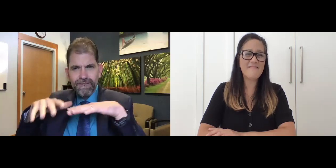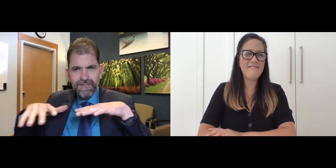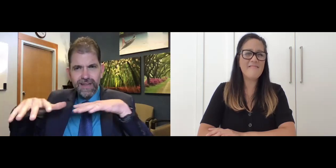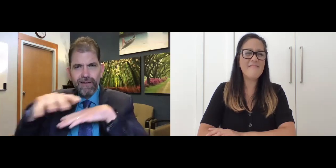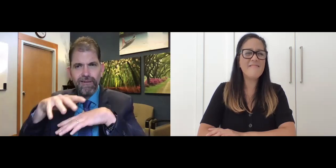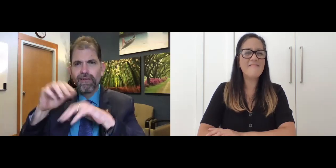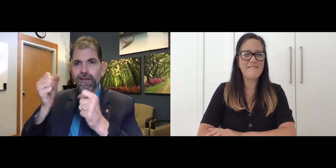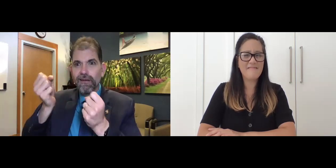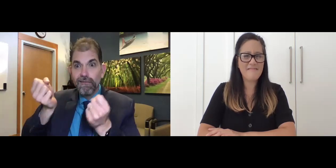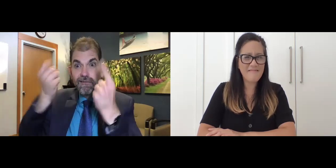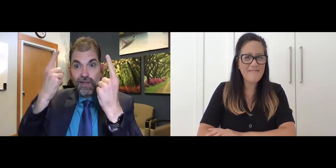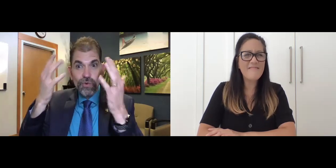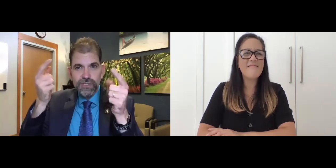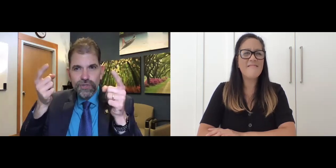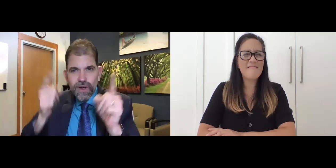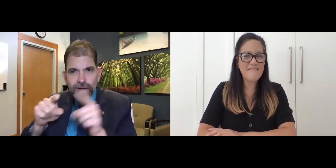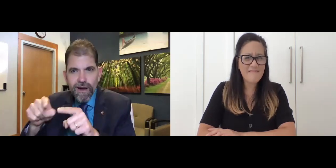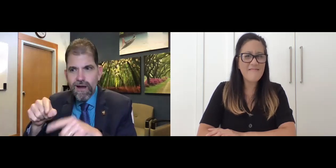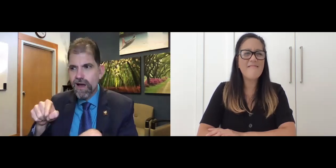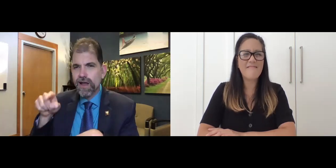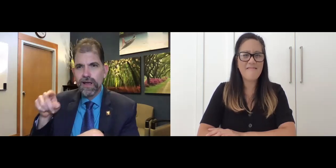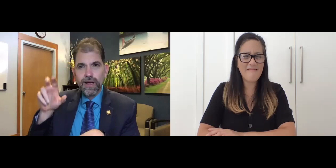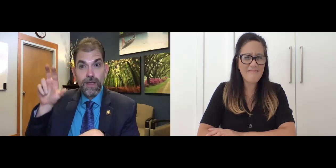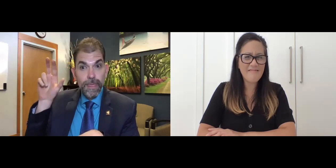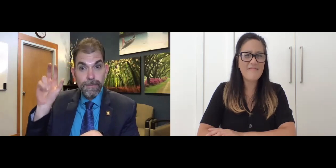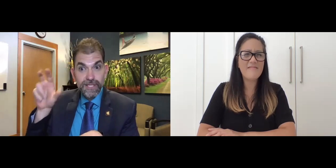and communication was completely different. You can always understand